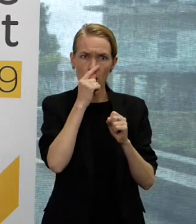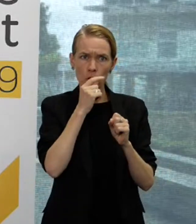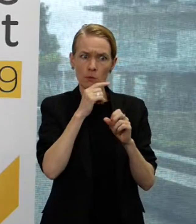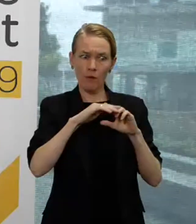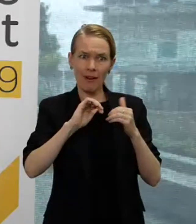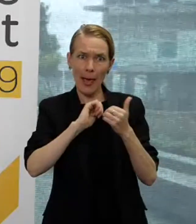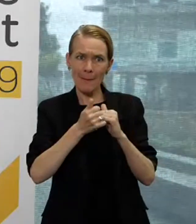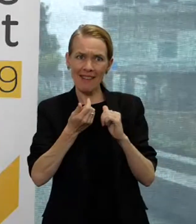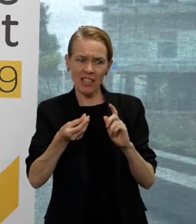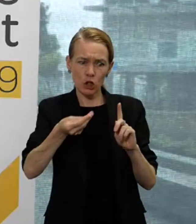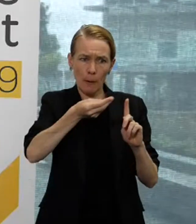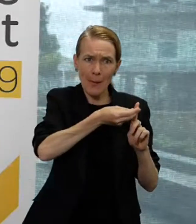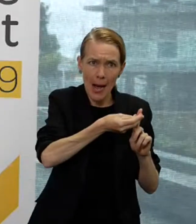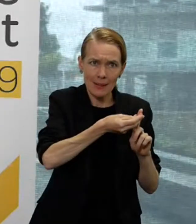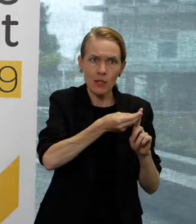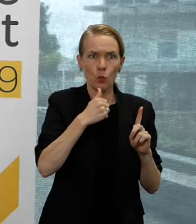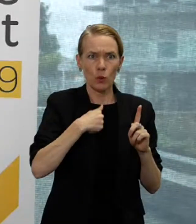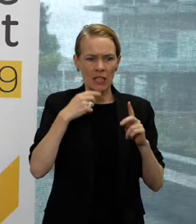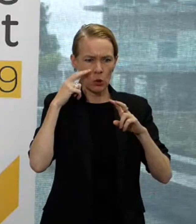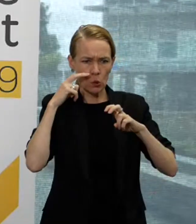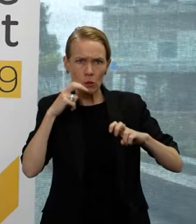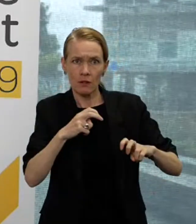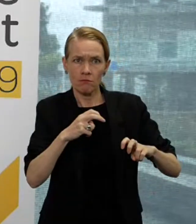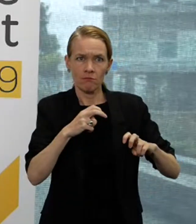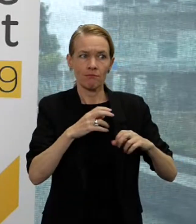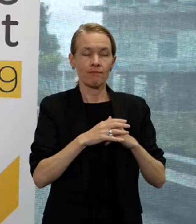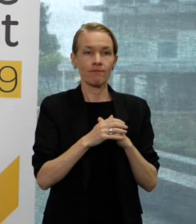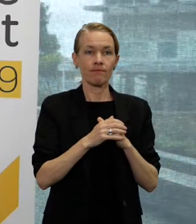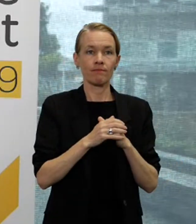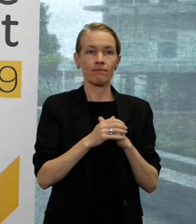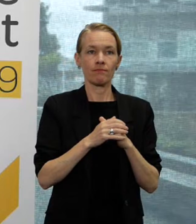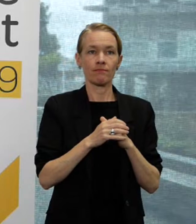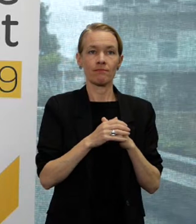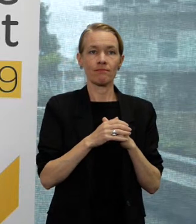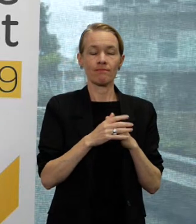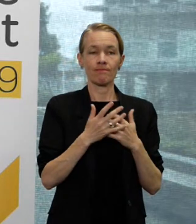that he's caught it from a flatmate, or his work contact. None of them are symptomatic.